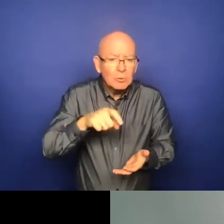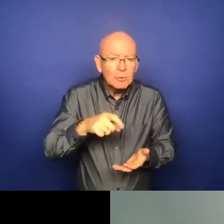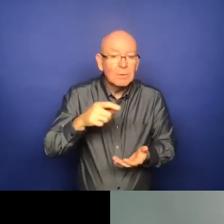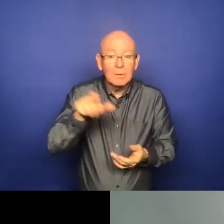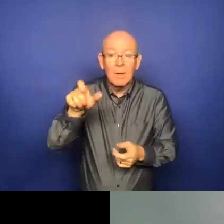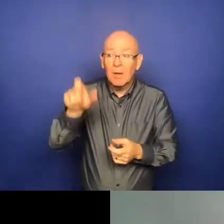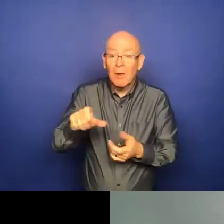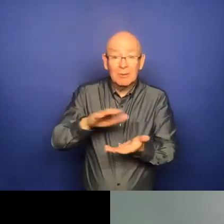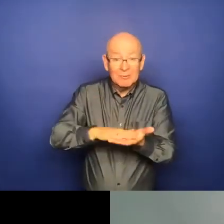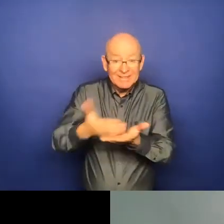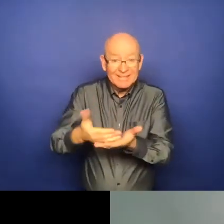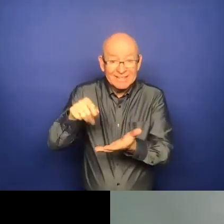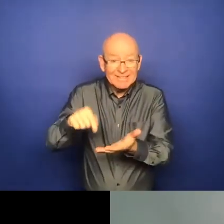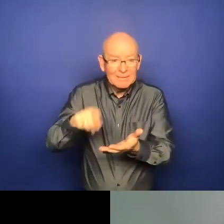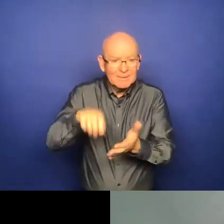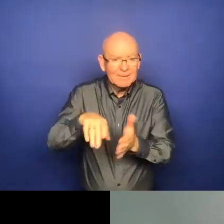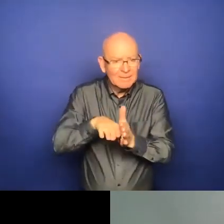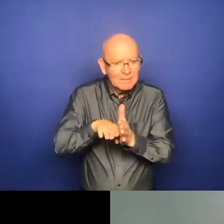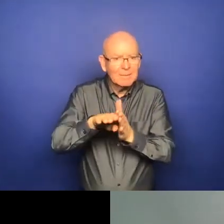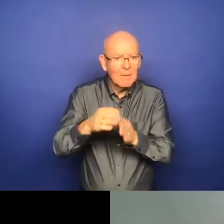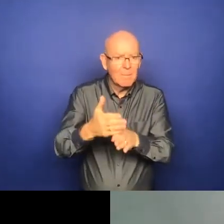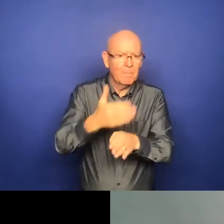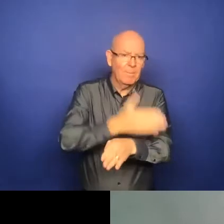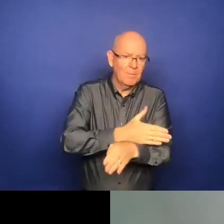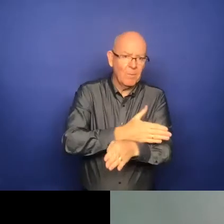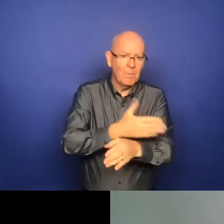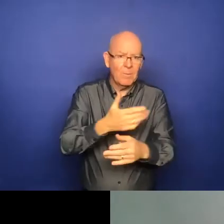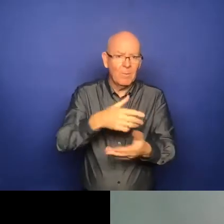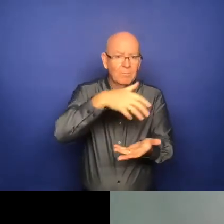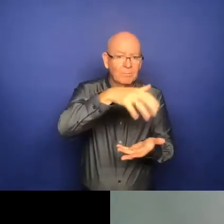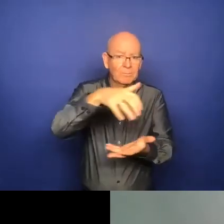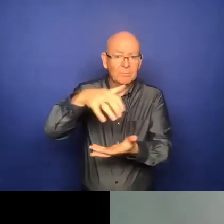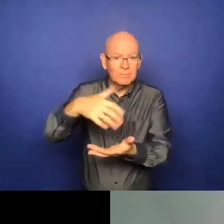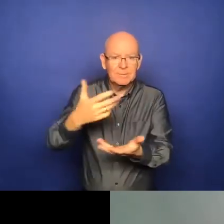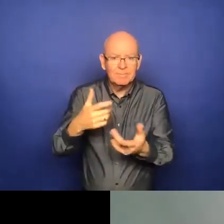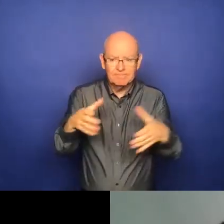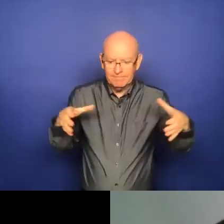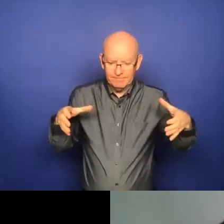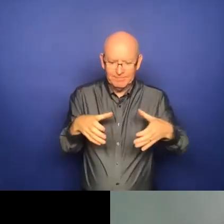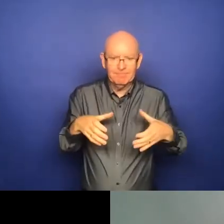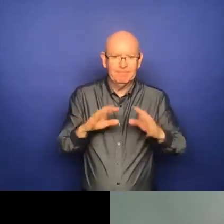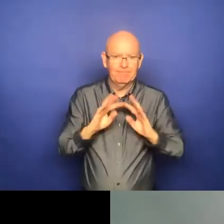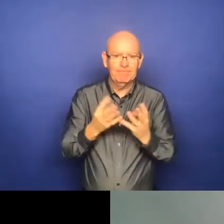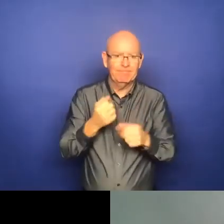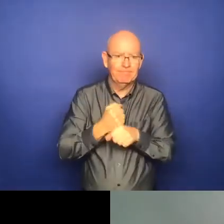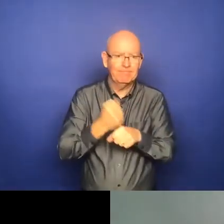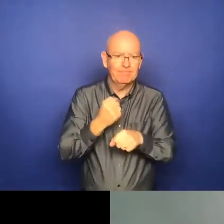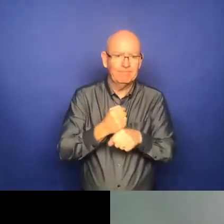members of the community to make sure that the translation is appropriate. So just in sum, I would